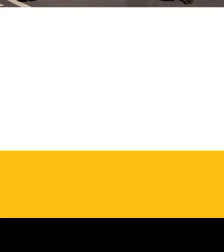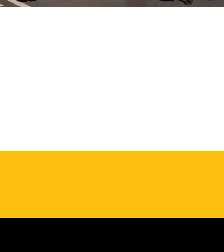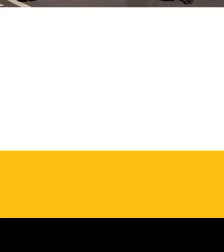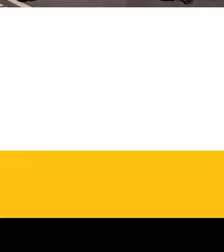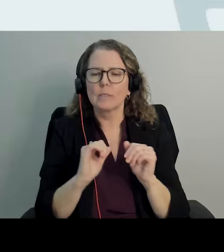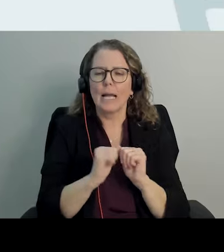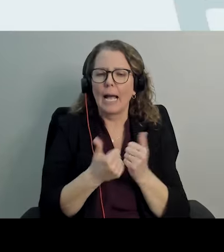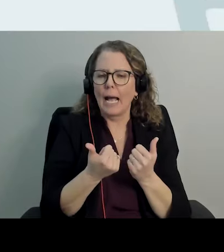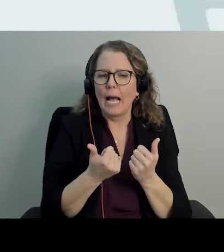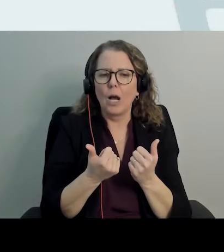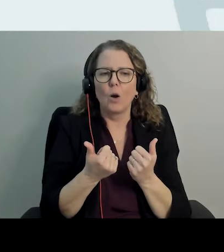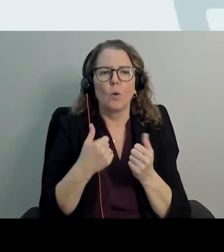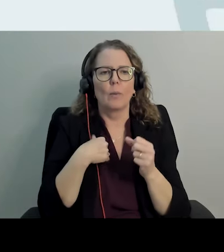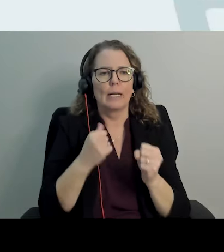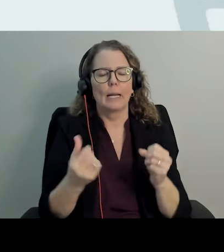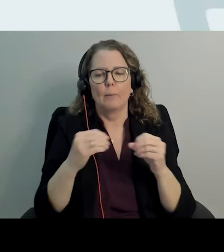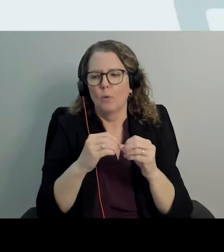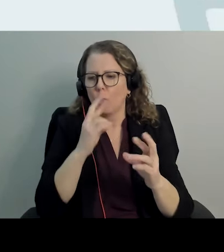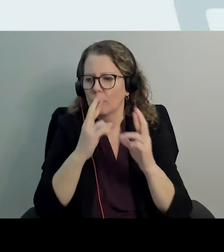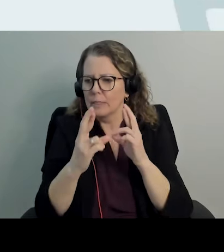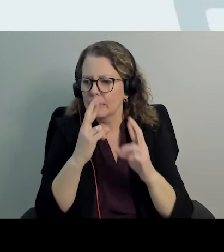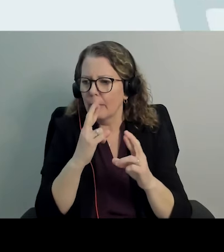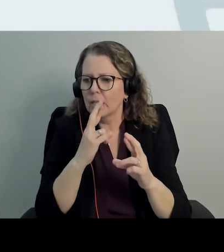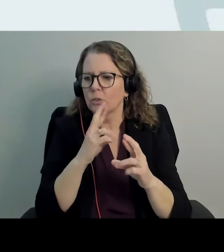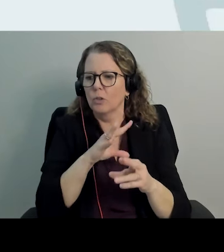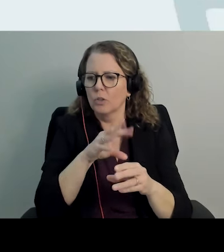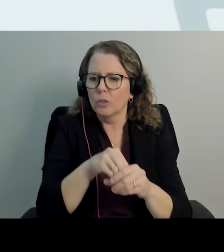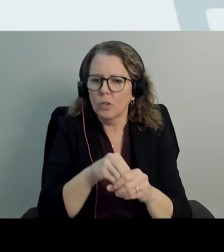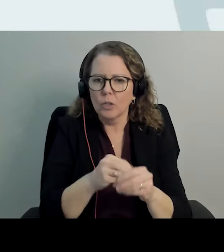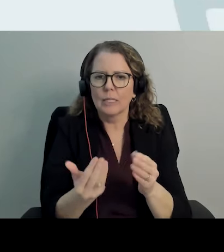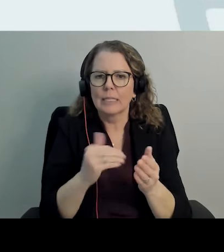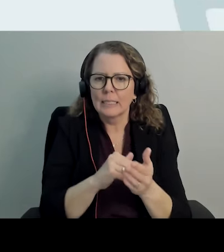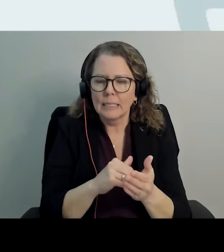and knowledge can inform more respectful and engaged technology research with disability communities.